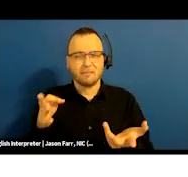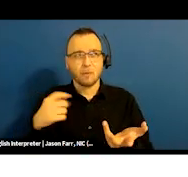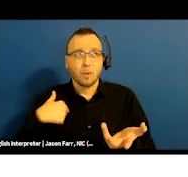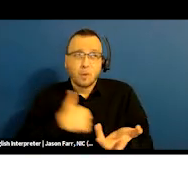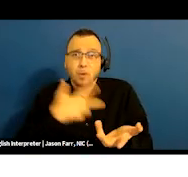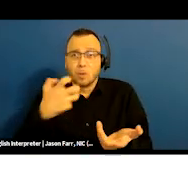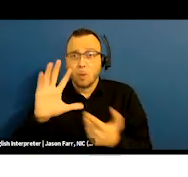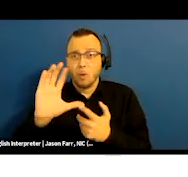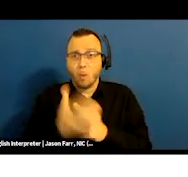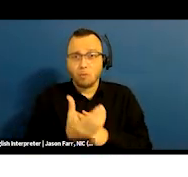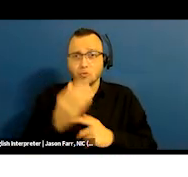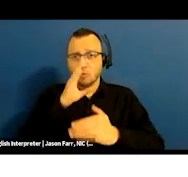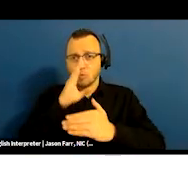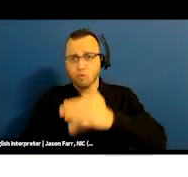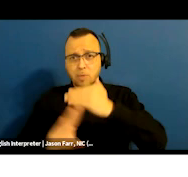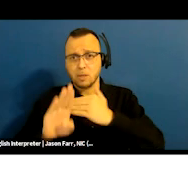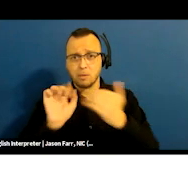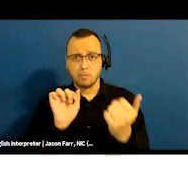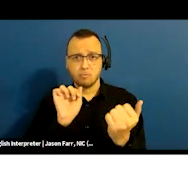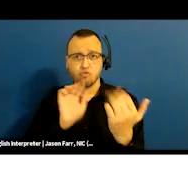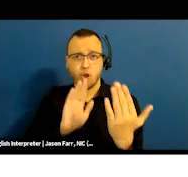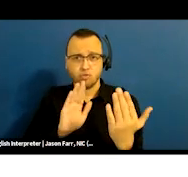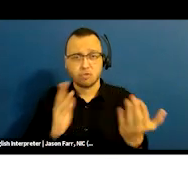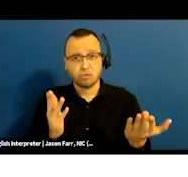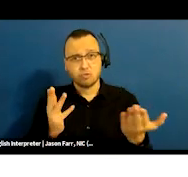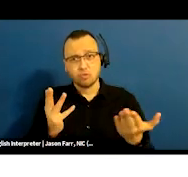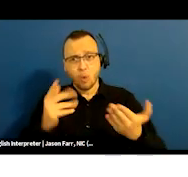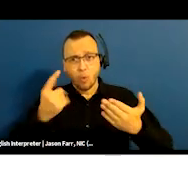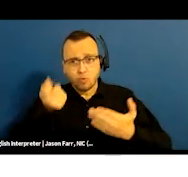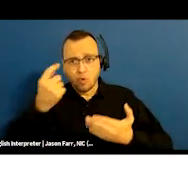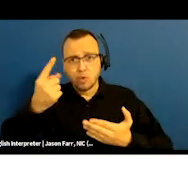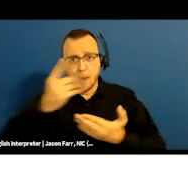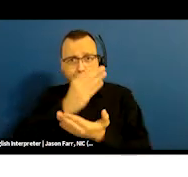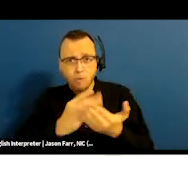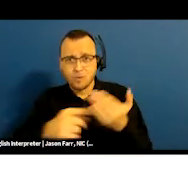and that really comes to debriefing what occurred. So, why do we debrief?